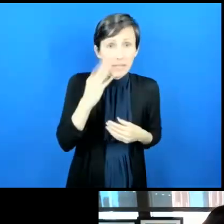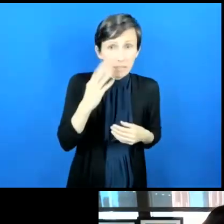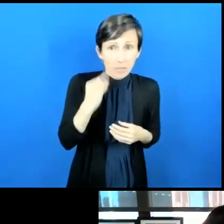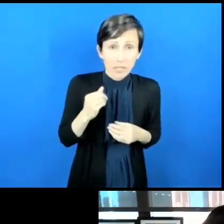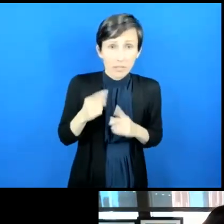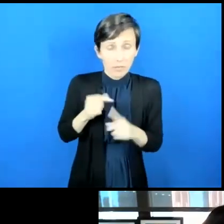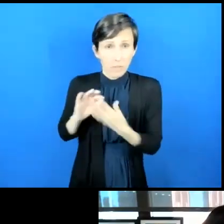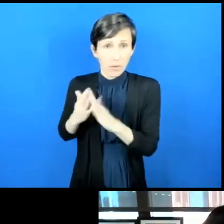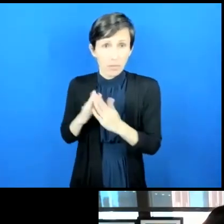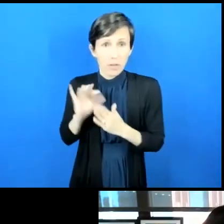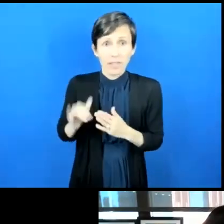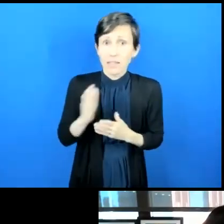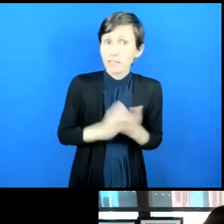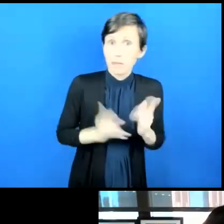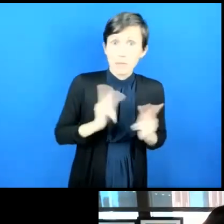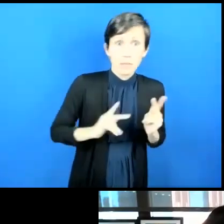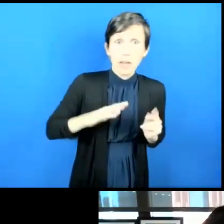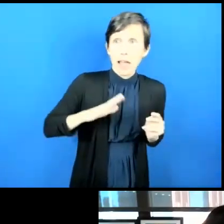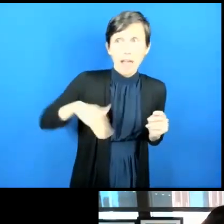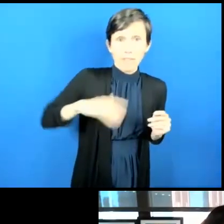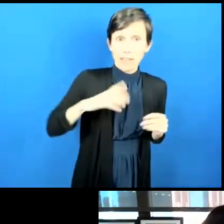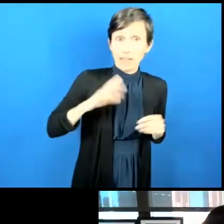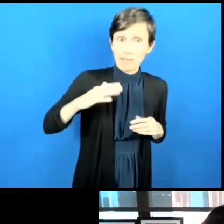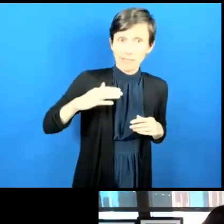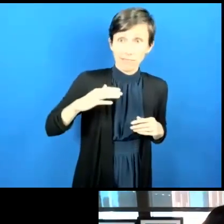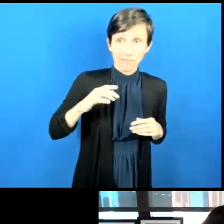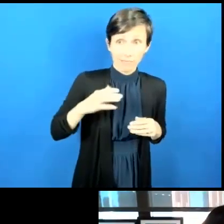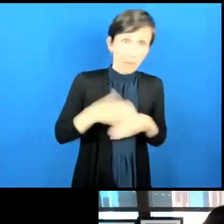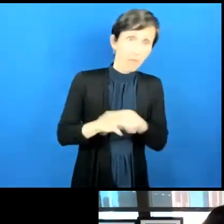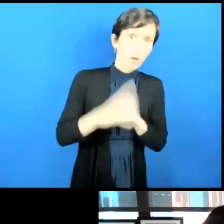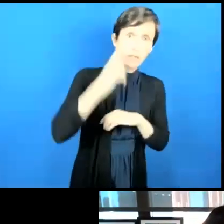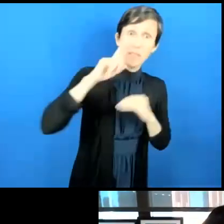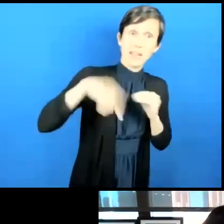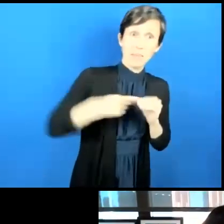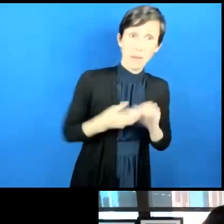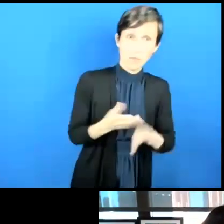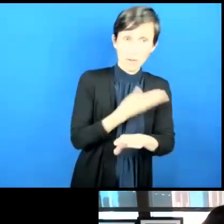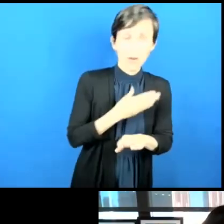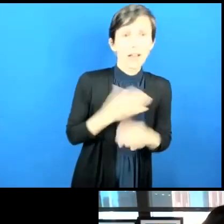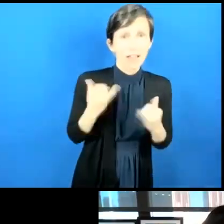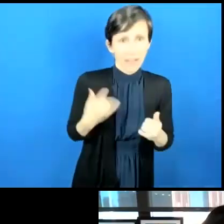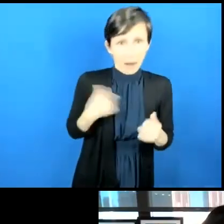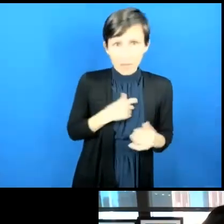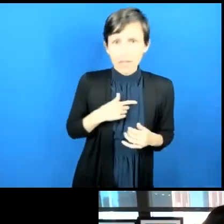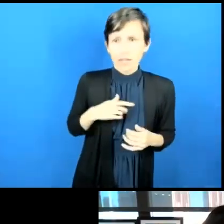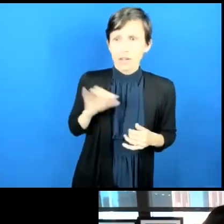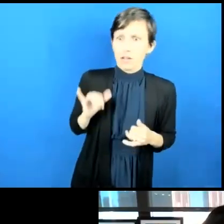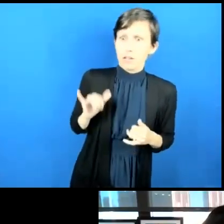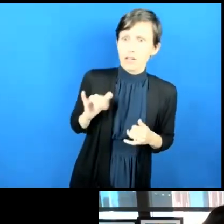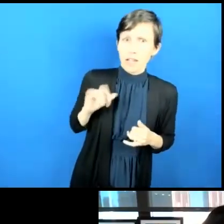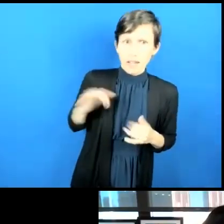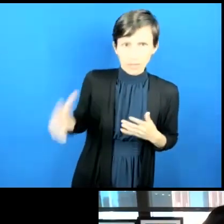that some people have not had to think about before, and having to think about them. Our LGBTQ plus community,